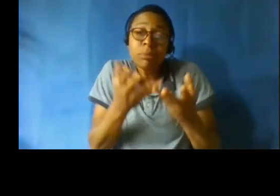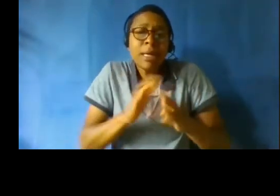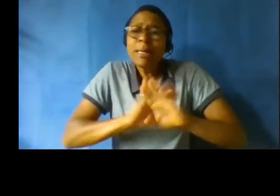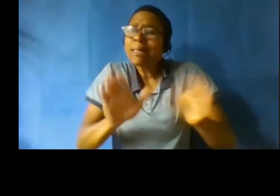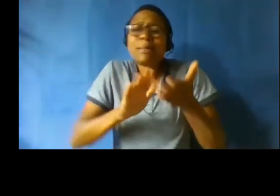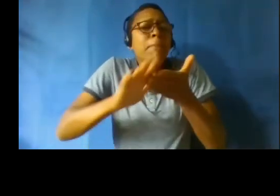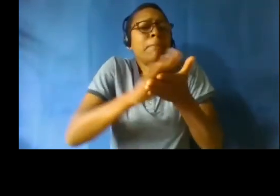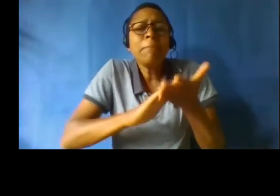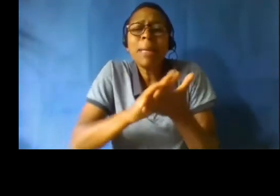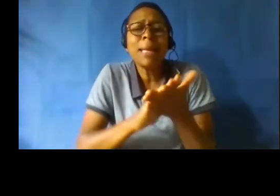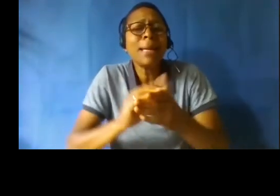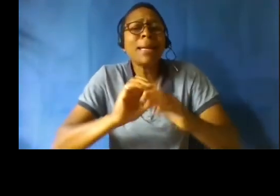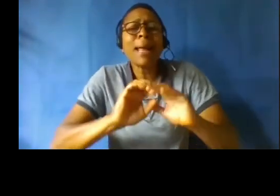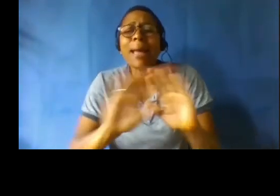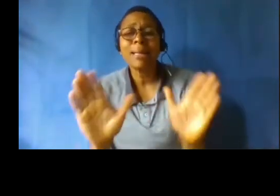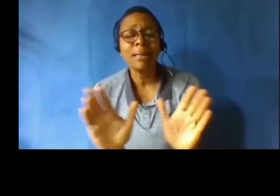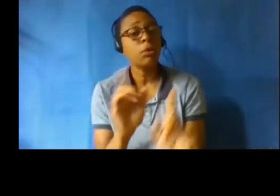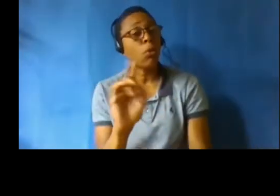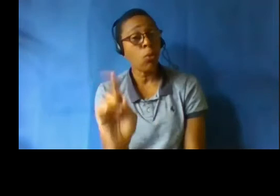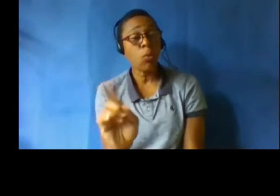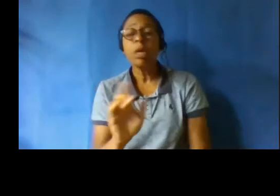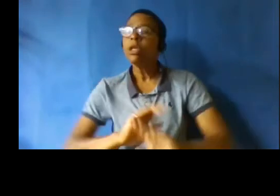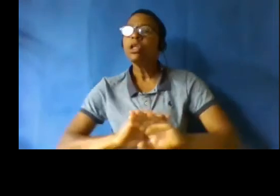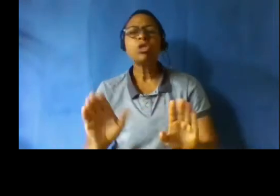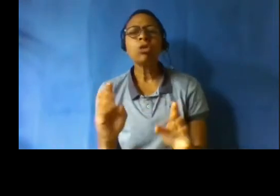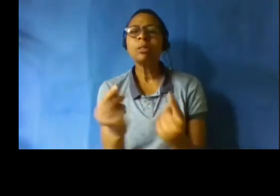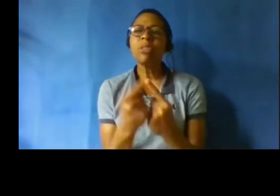with the water is not designed to be decoded or solved in fact she goes to